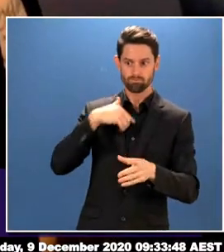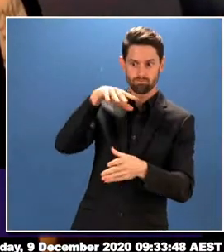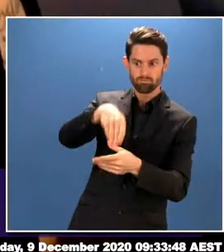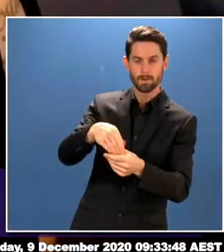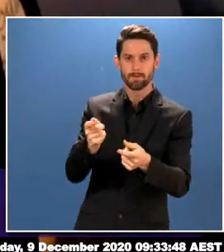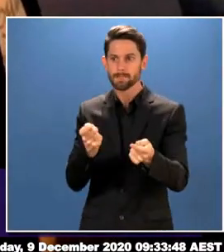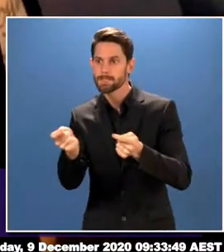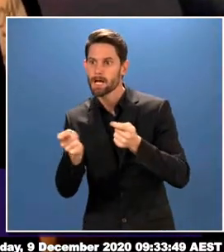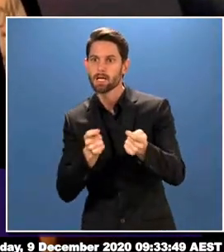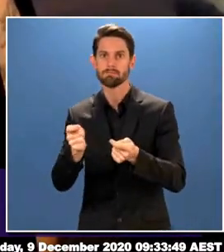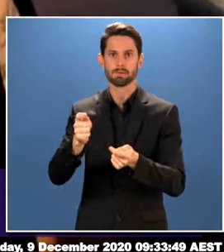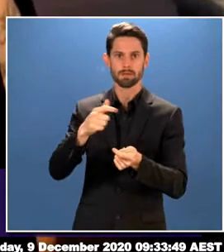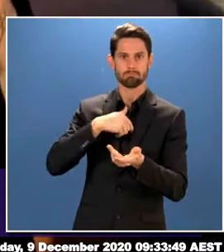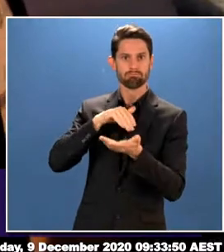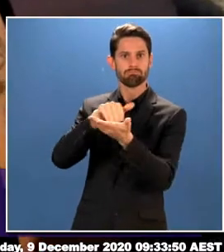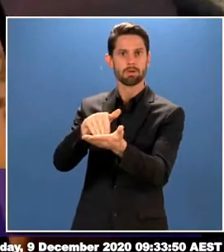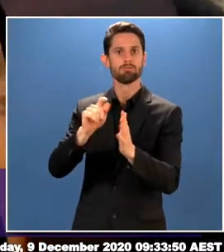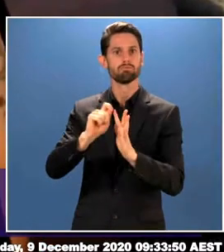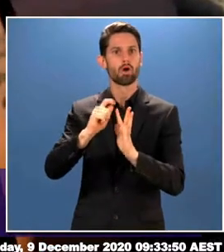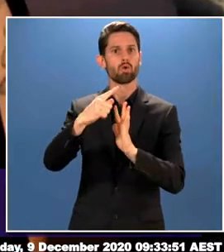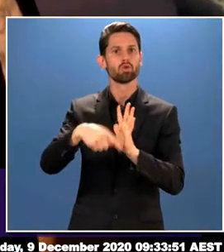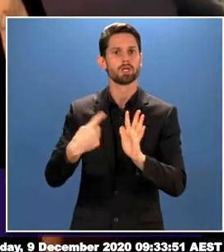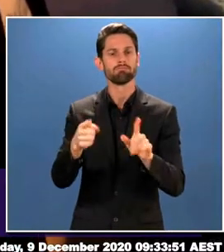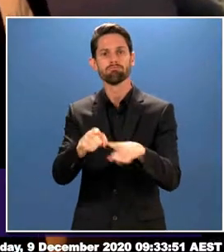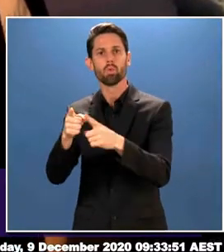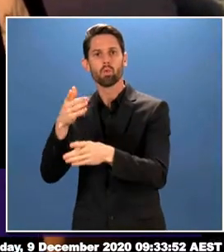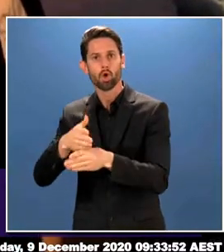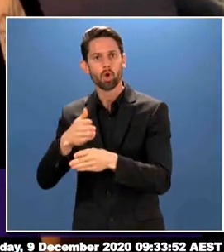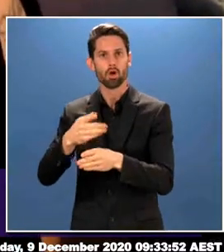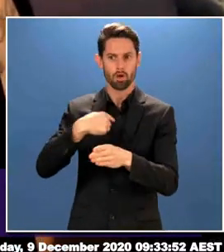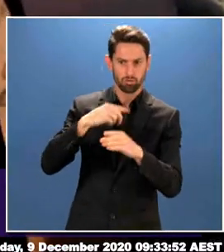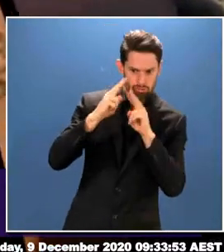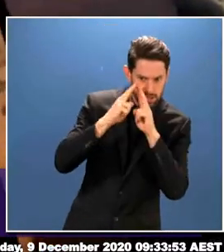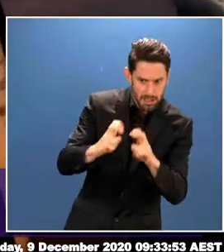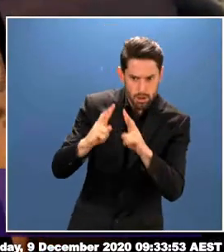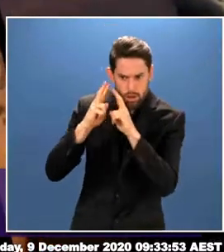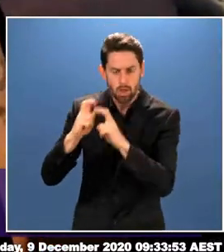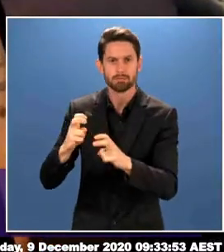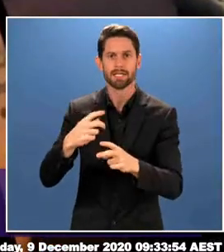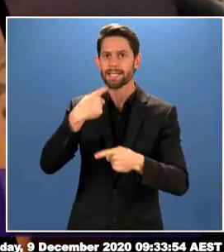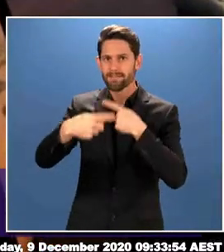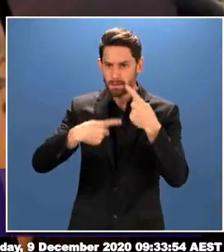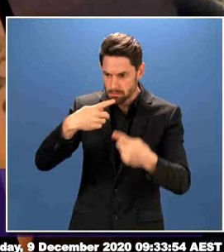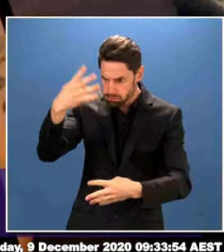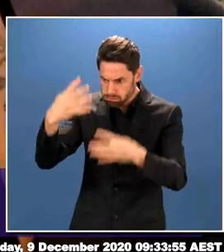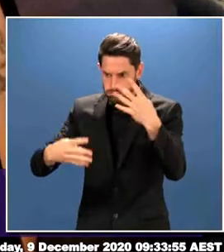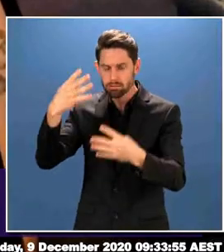work, and also doing research and data analysis. Anything, the way I would summarise it is finding out what their